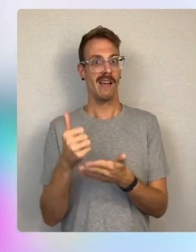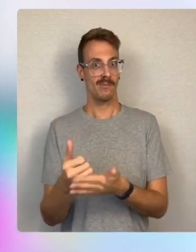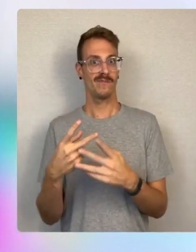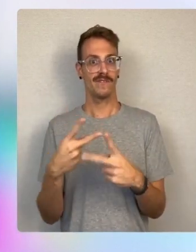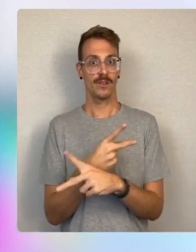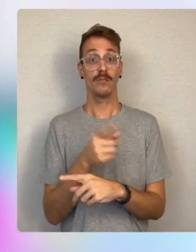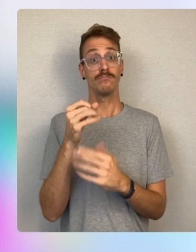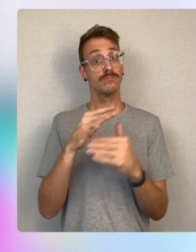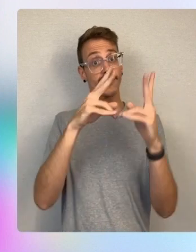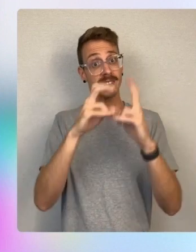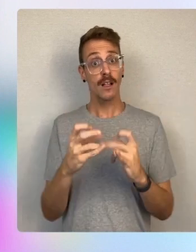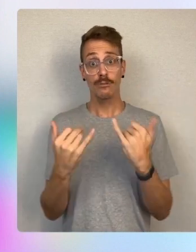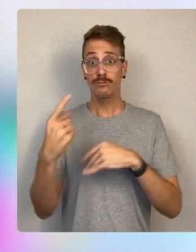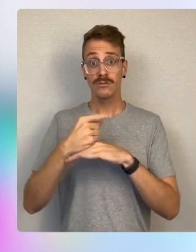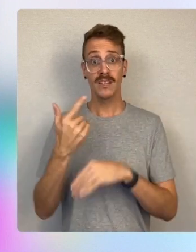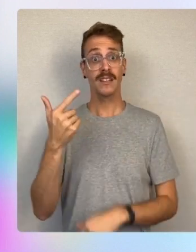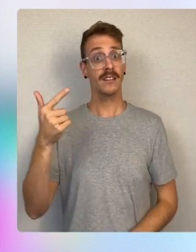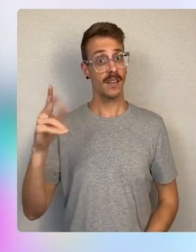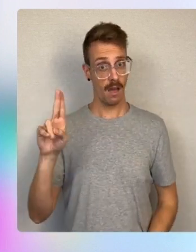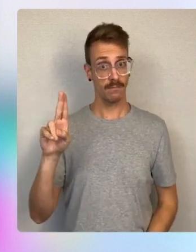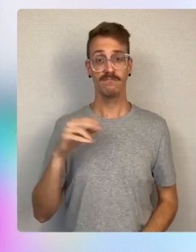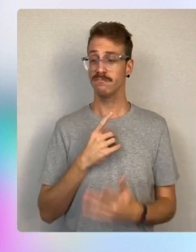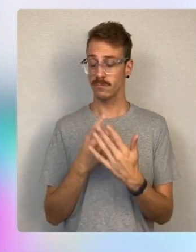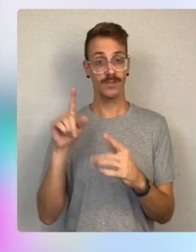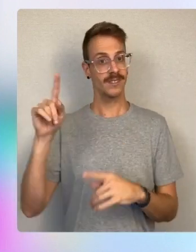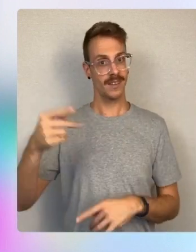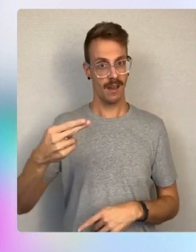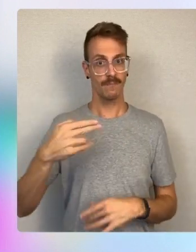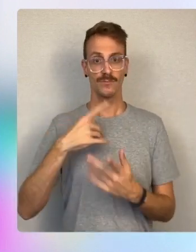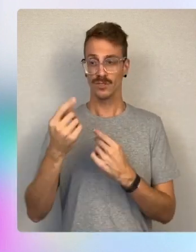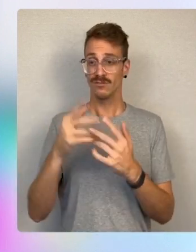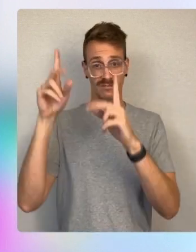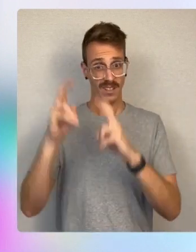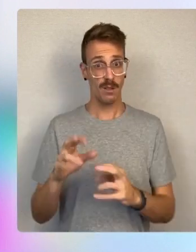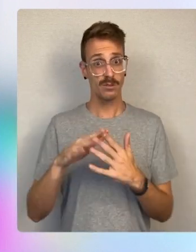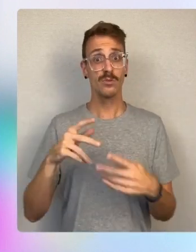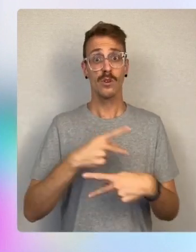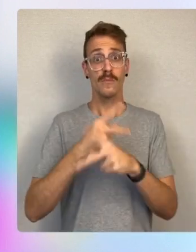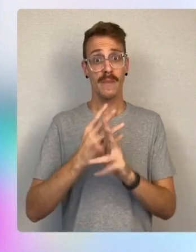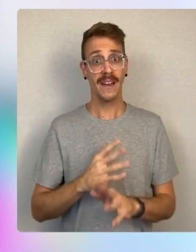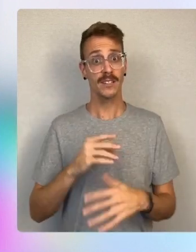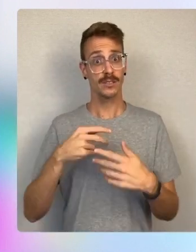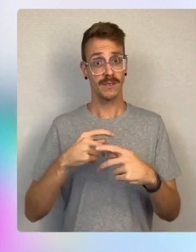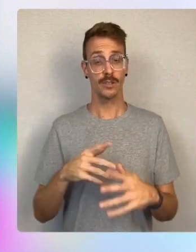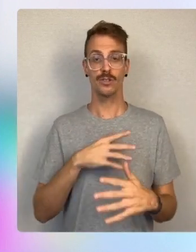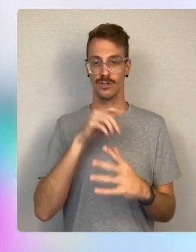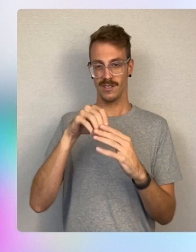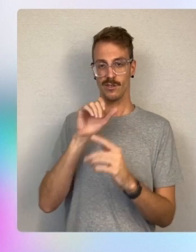You can download the voice toolkit today on GitHub. Simply add it to package manager or clone the repository's content